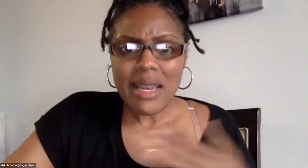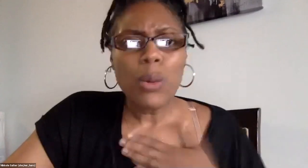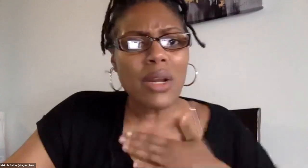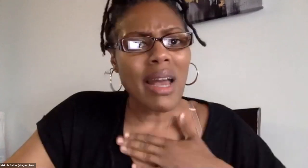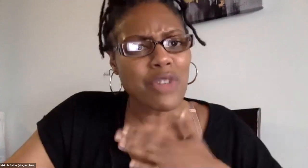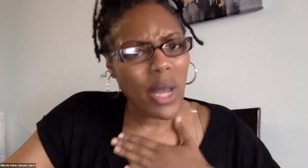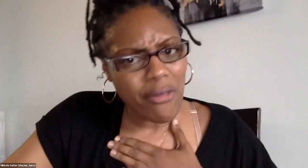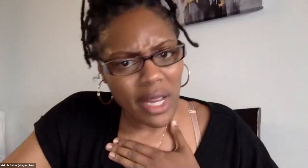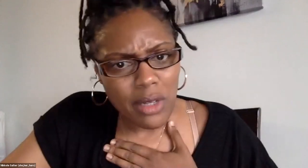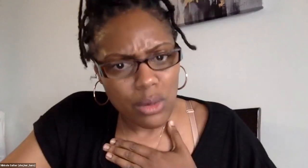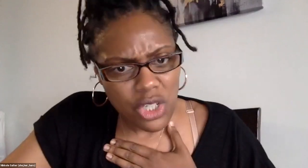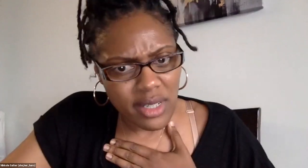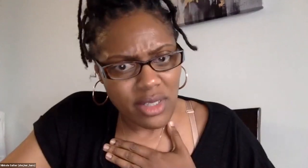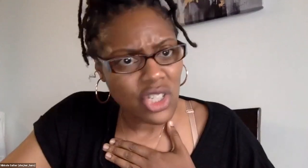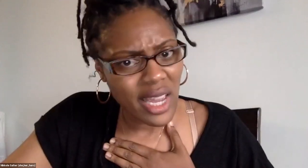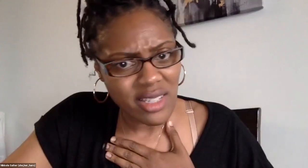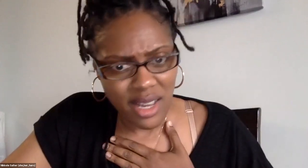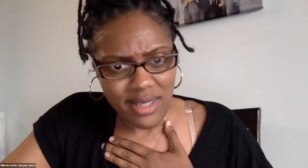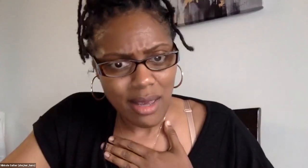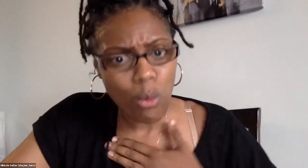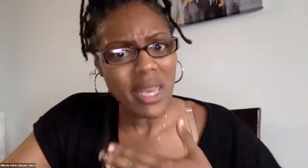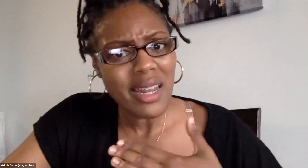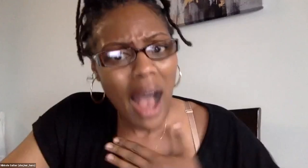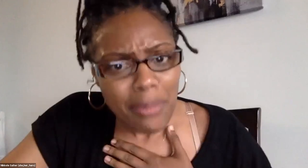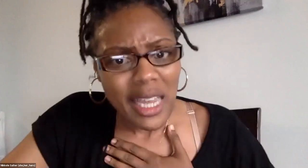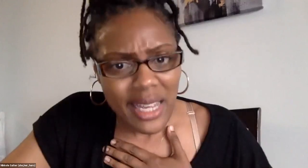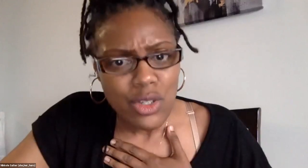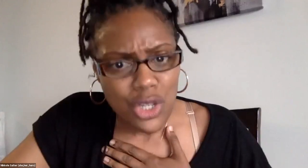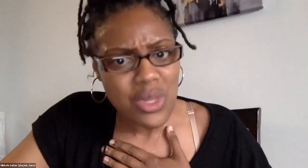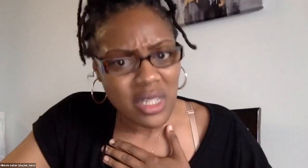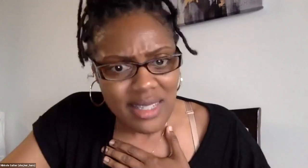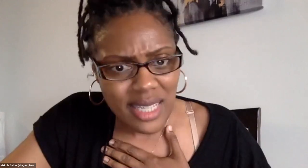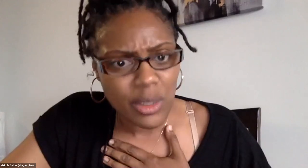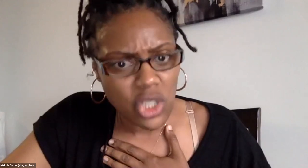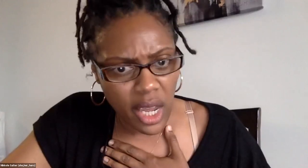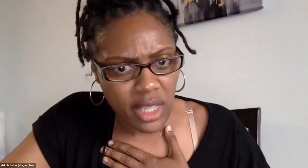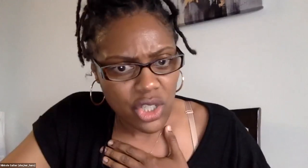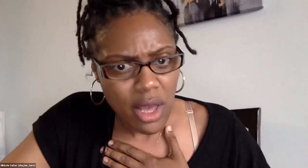is that we don't have to wait for evolution to change us. We can opt into the necessary change.